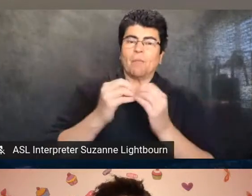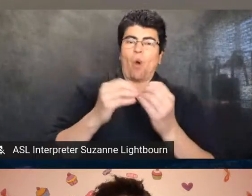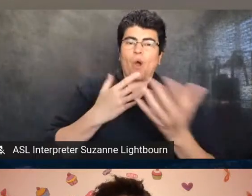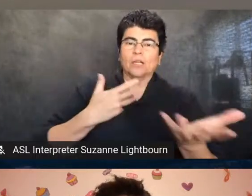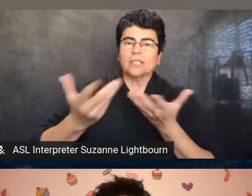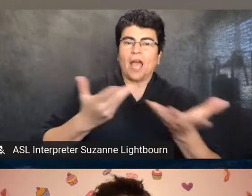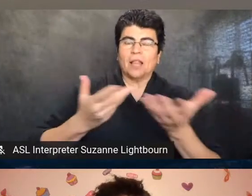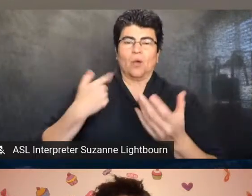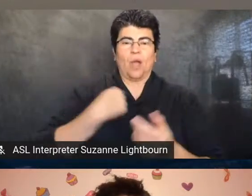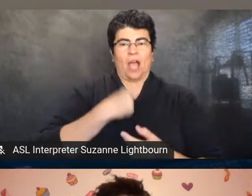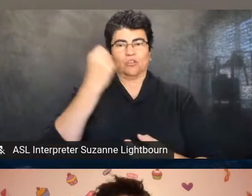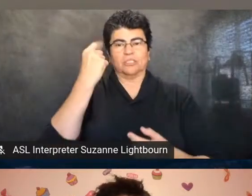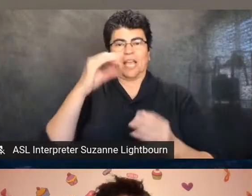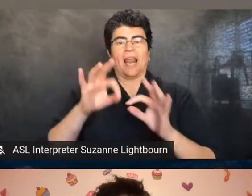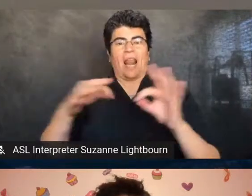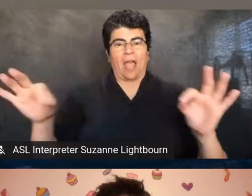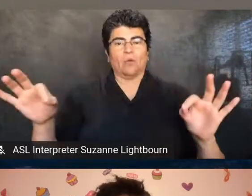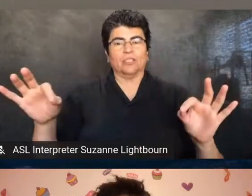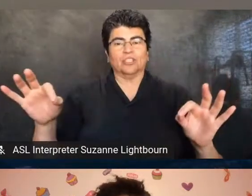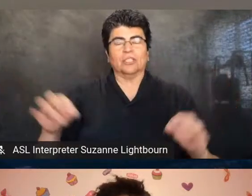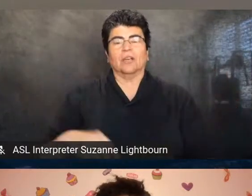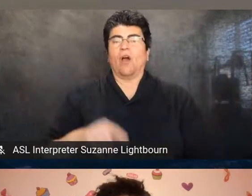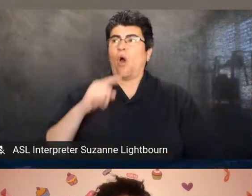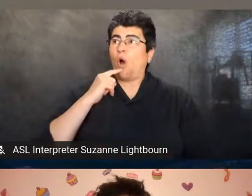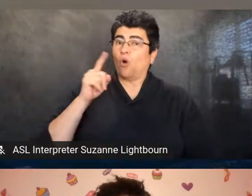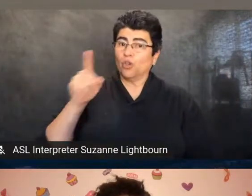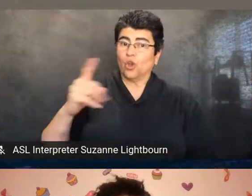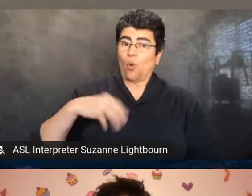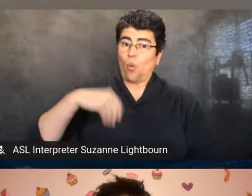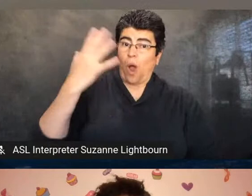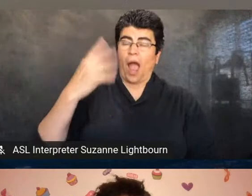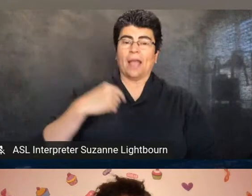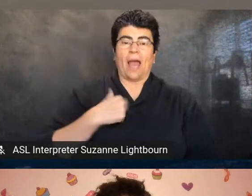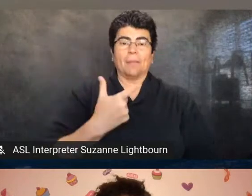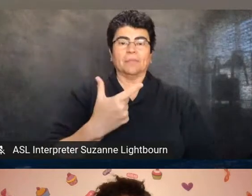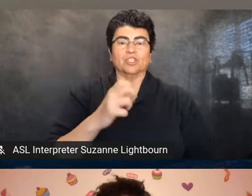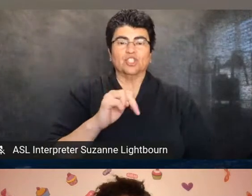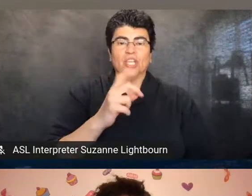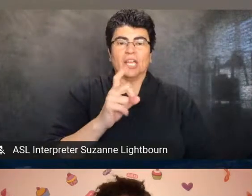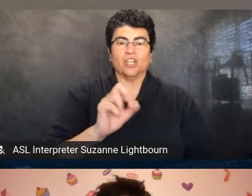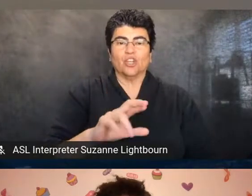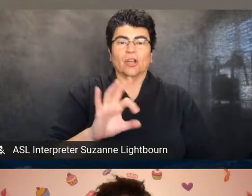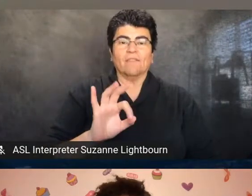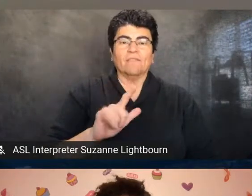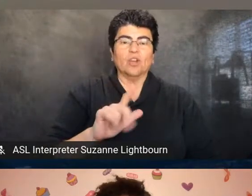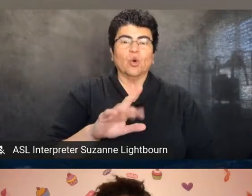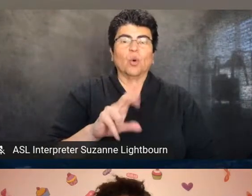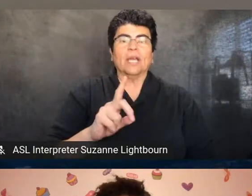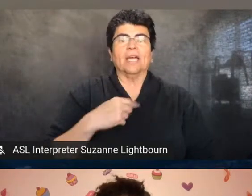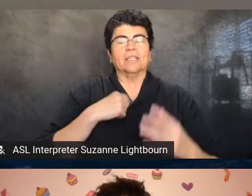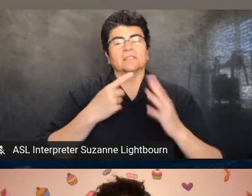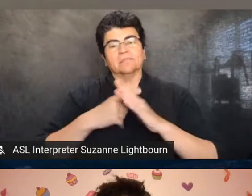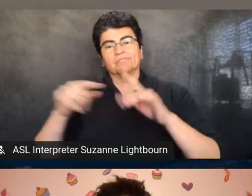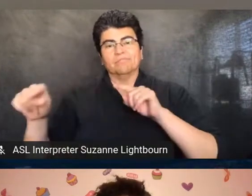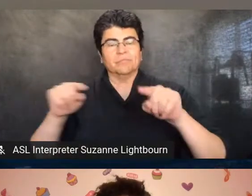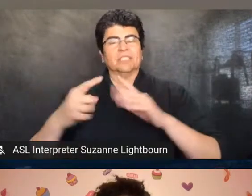I'm black, you're white, I'm genderfluid, such and such, such and such, as a starting point to look deeper.